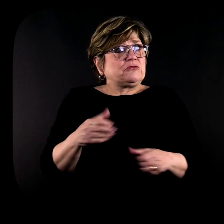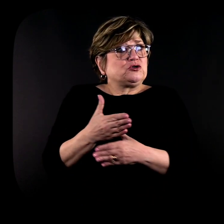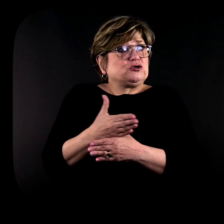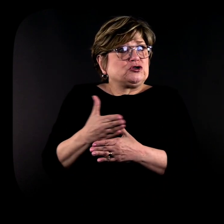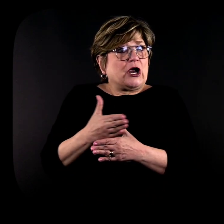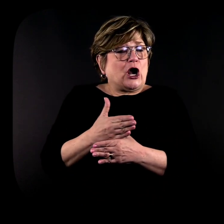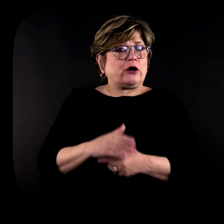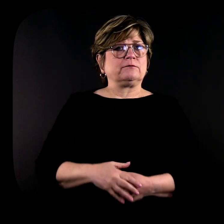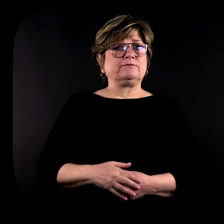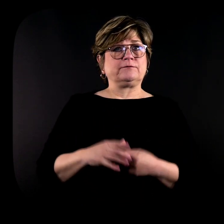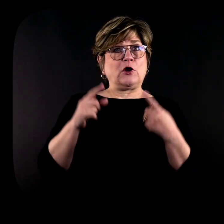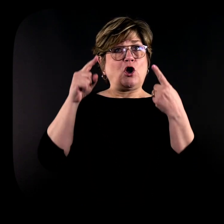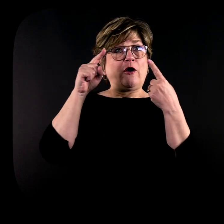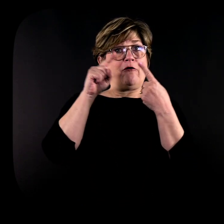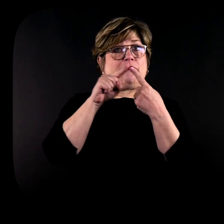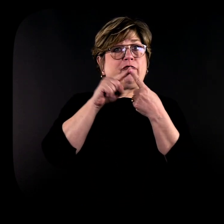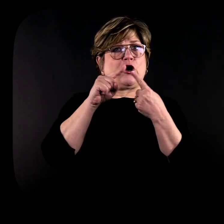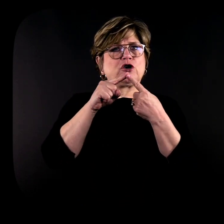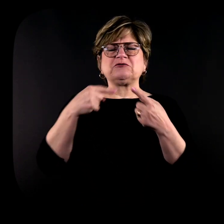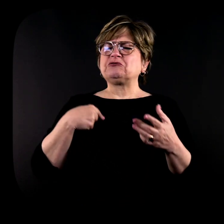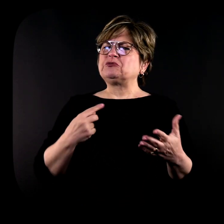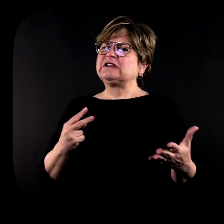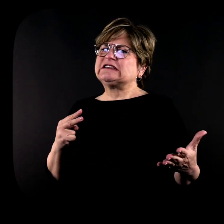Here is what we can share: